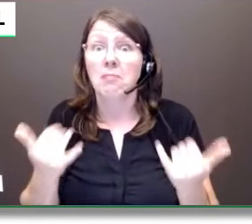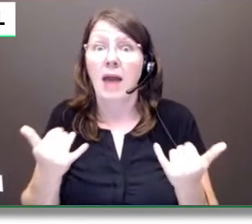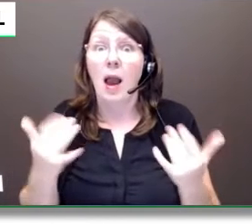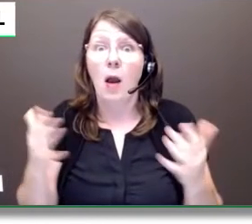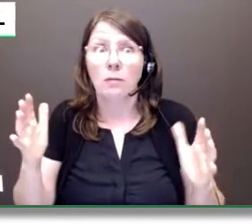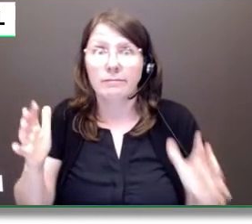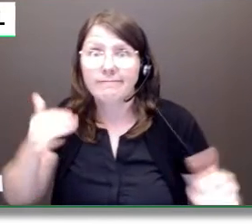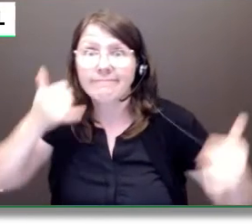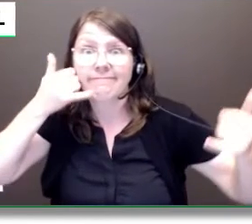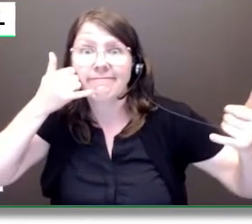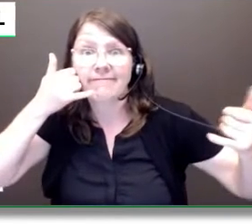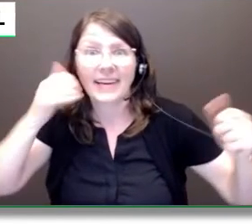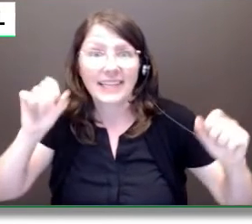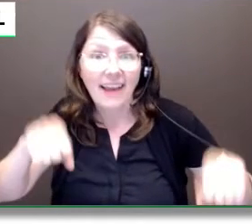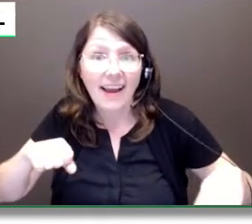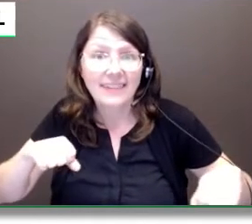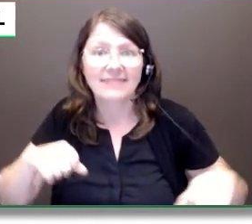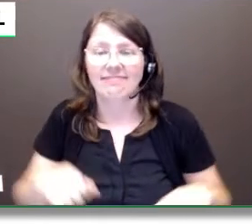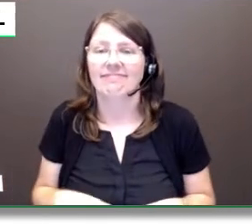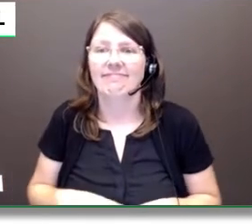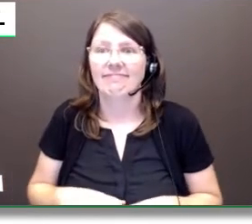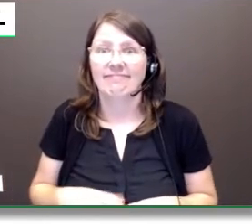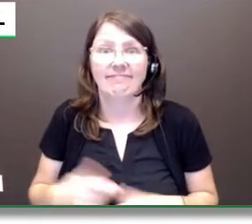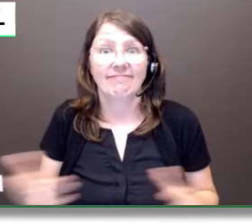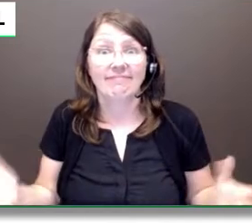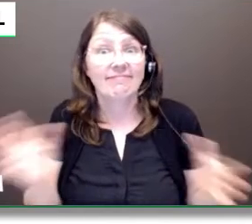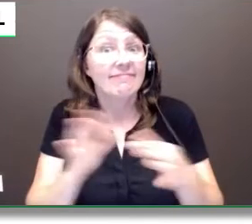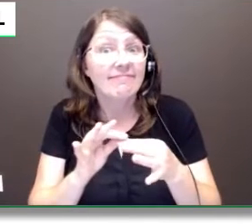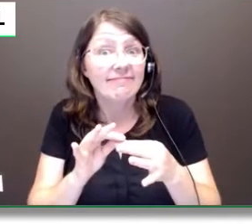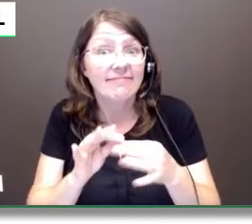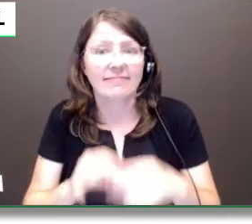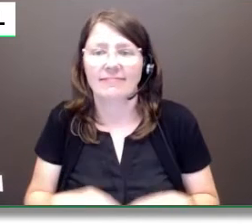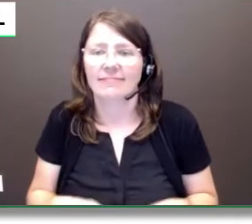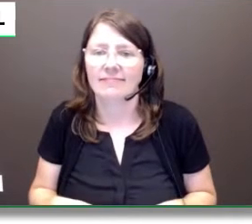that uh you know I can be safe on my own where I